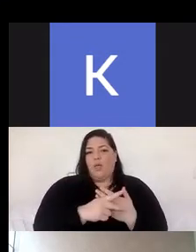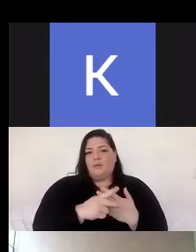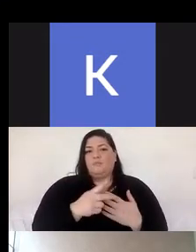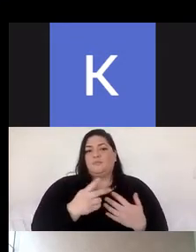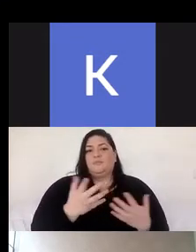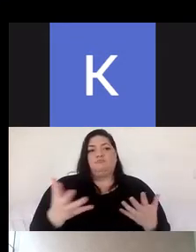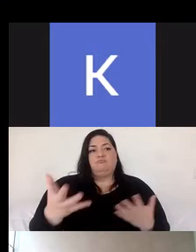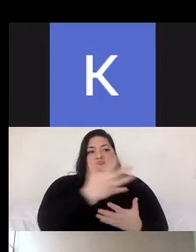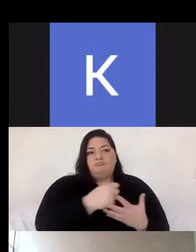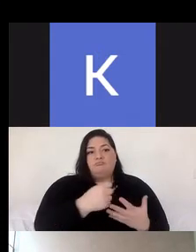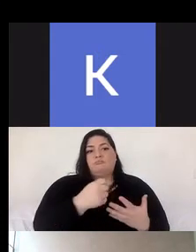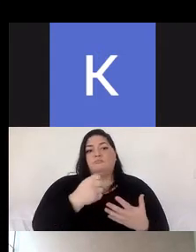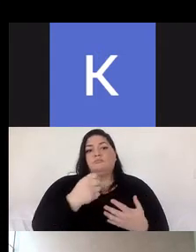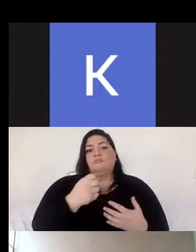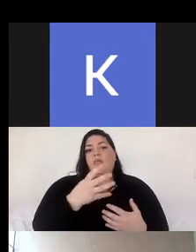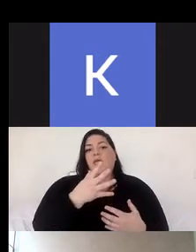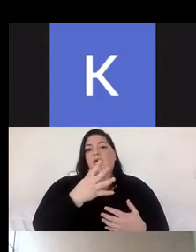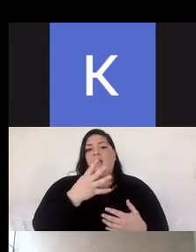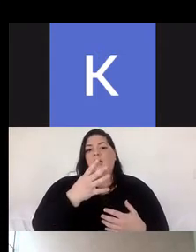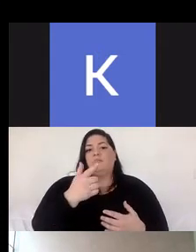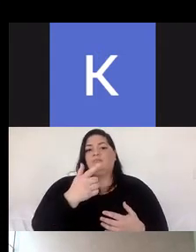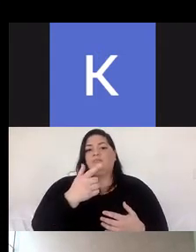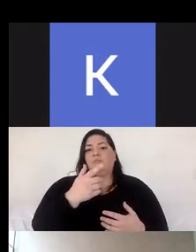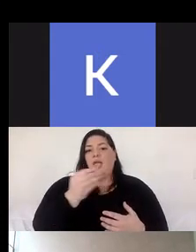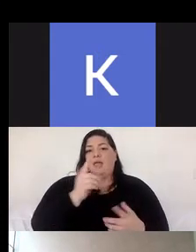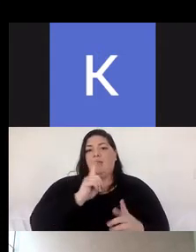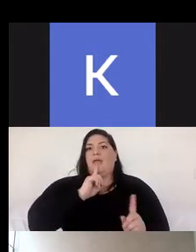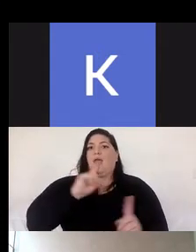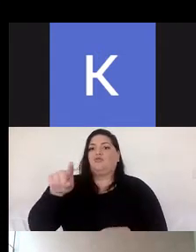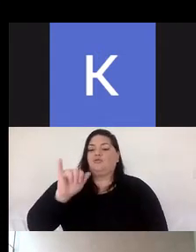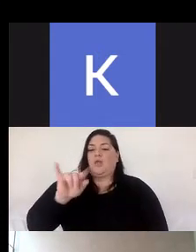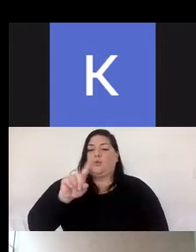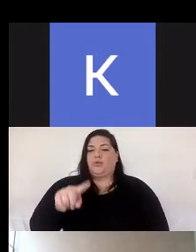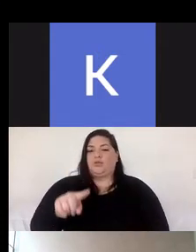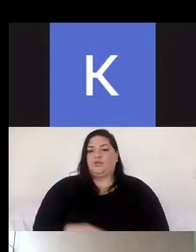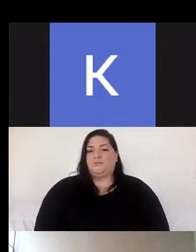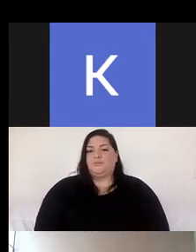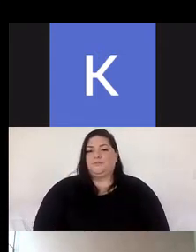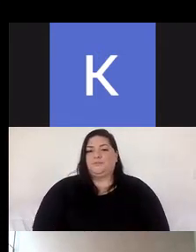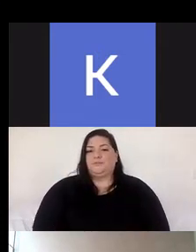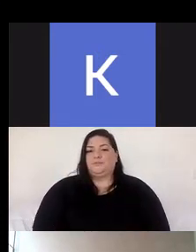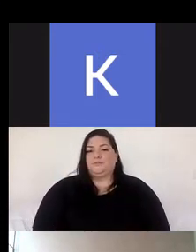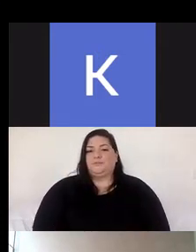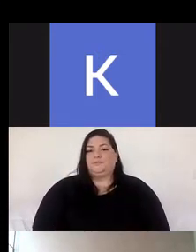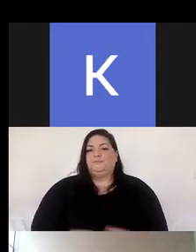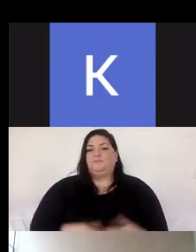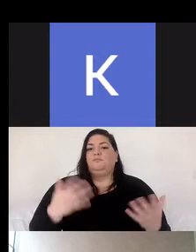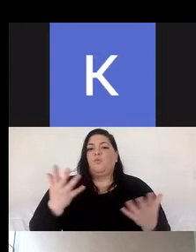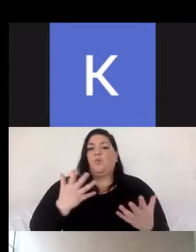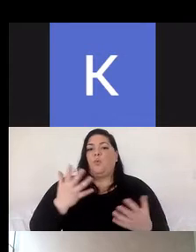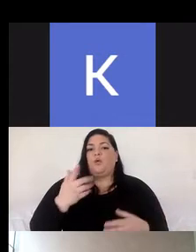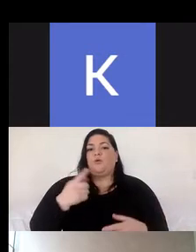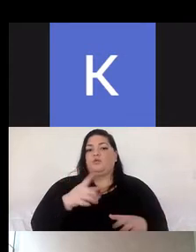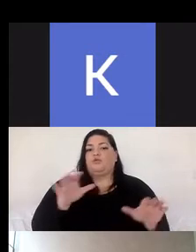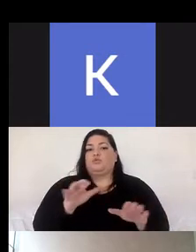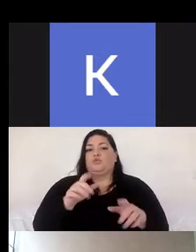grant sub-grantees to answer this question. What are grantees doing to address sex trafficking